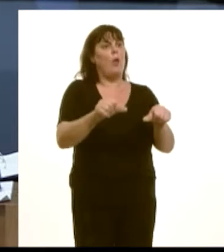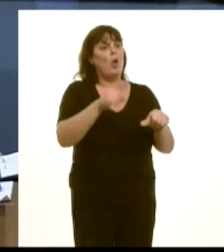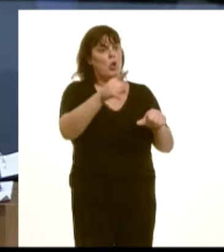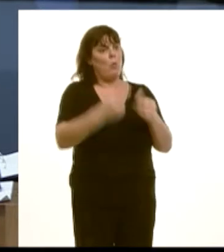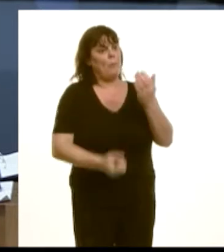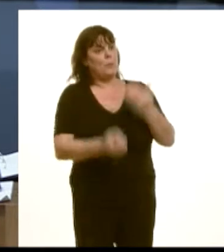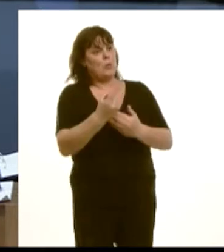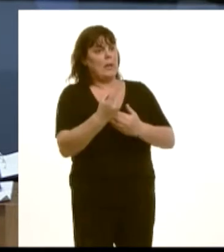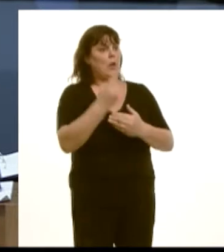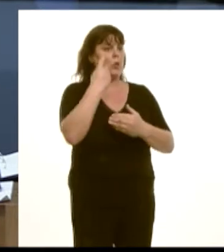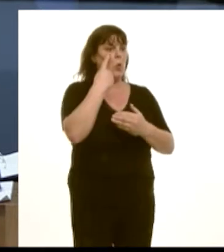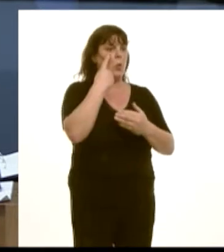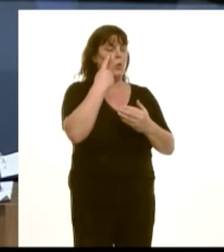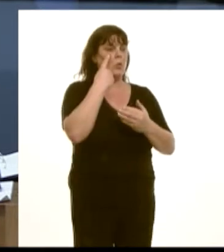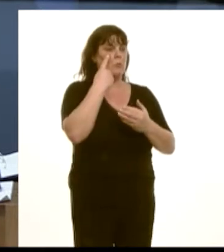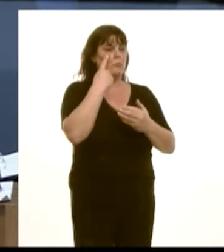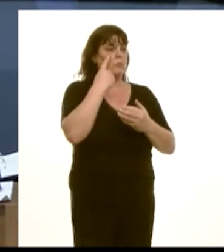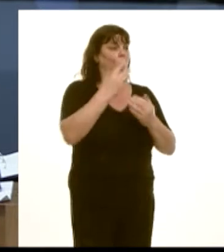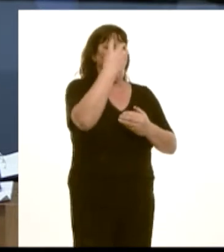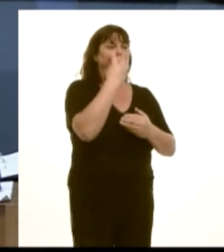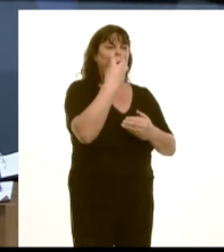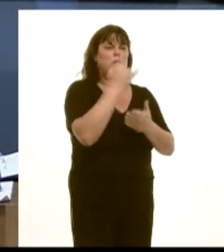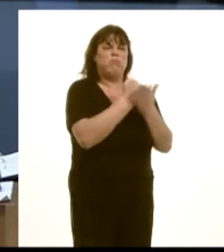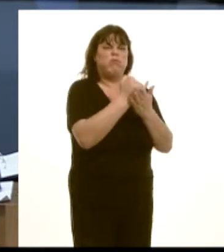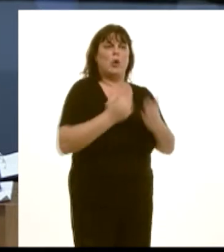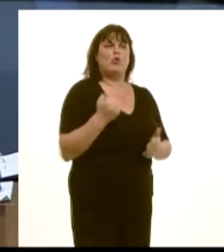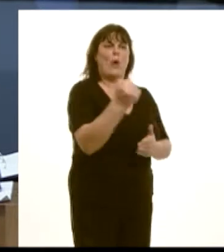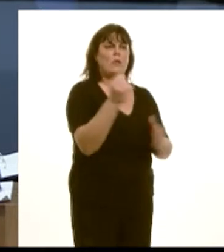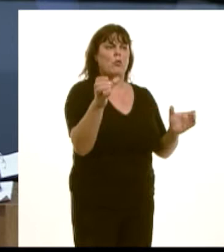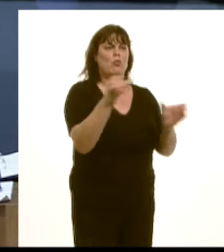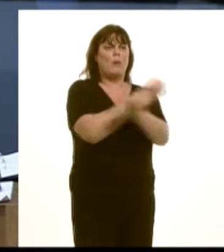poor-quality rolling stock, which has forced two apologies from Arriva Trains Wales in